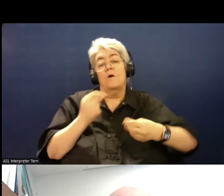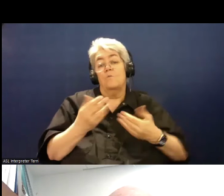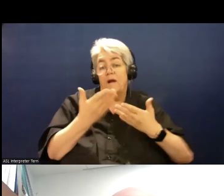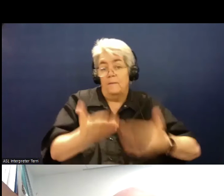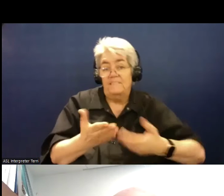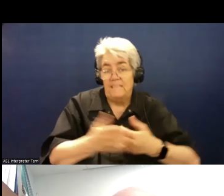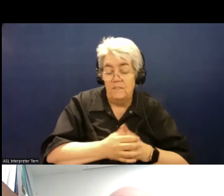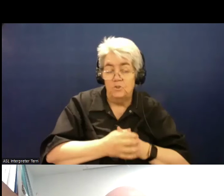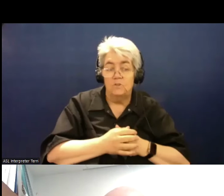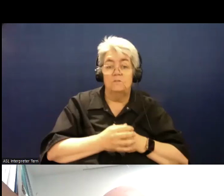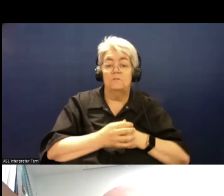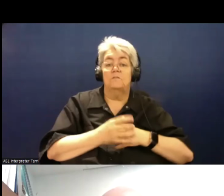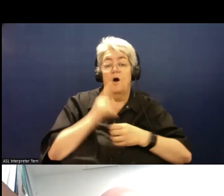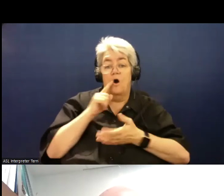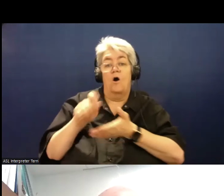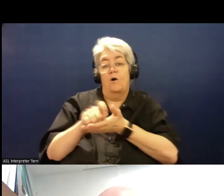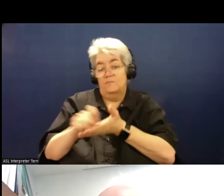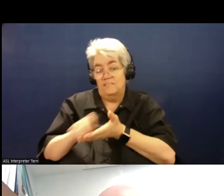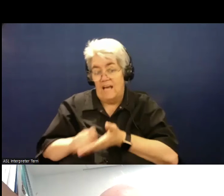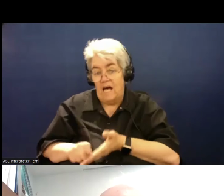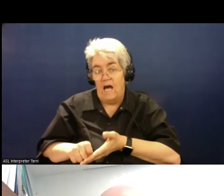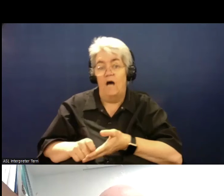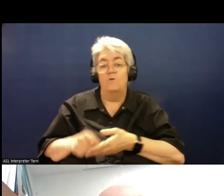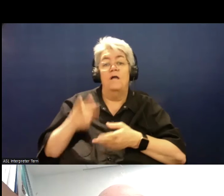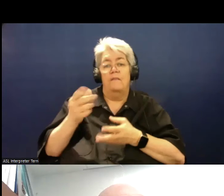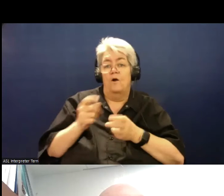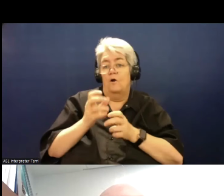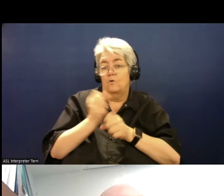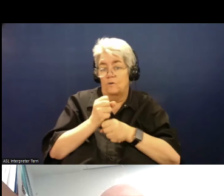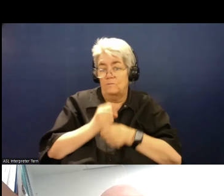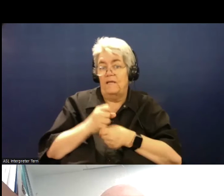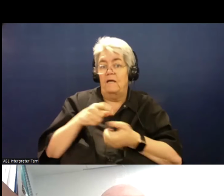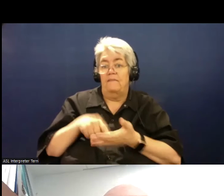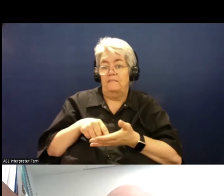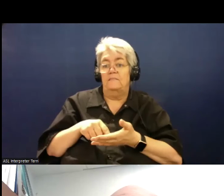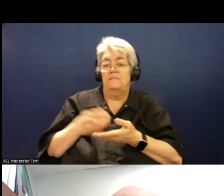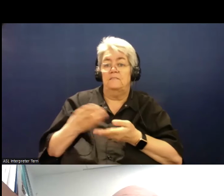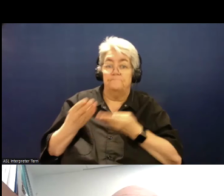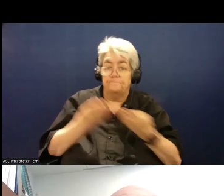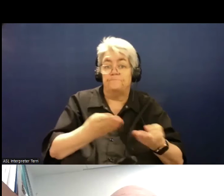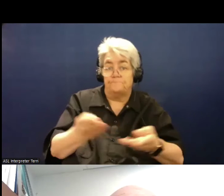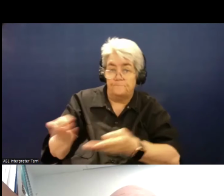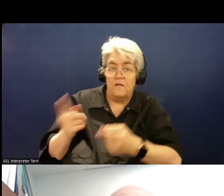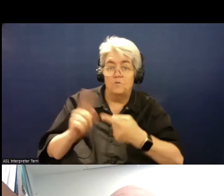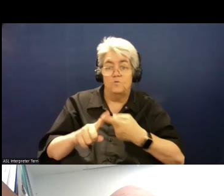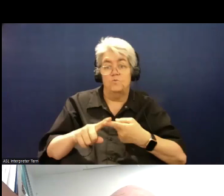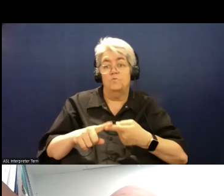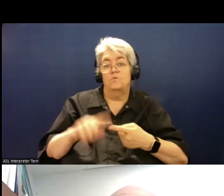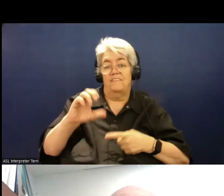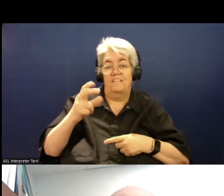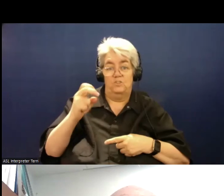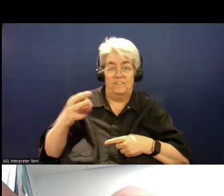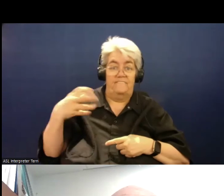READY TO GO THROUGH A CLEAR ENS PROCESS. YOU MAY BE AWARE THAT CONGRESS HAS